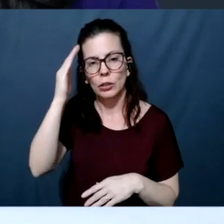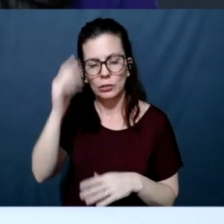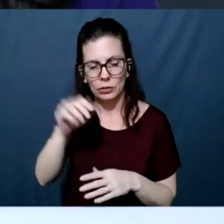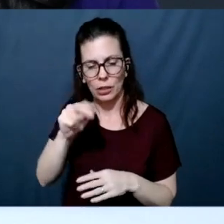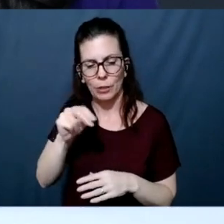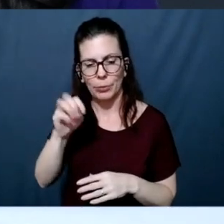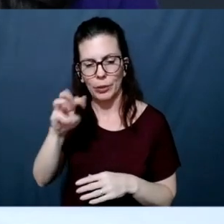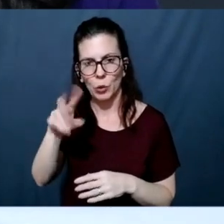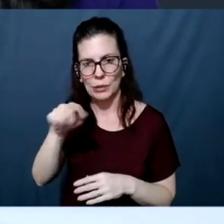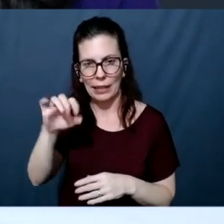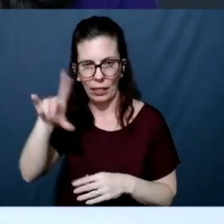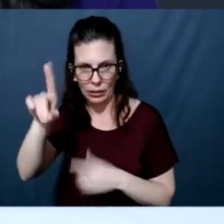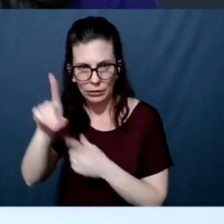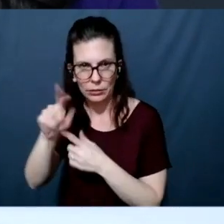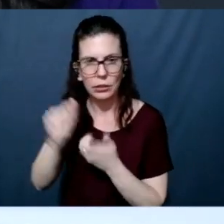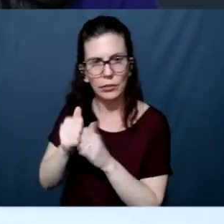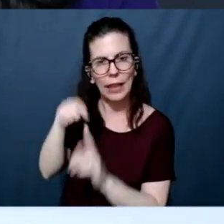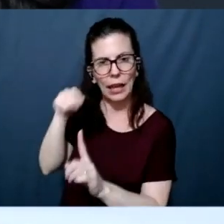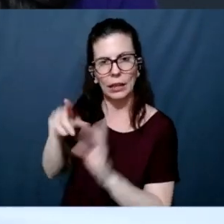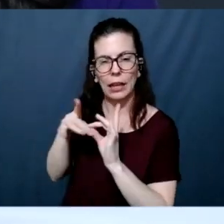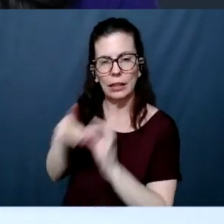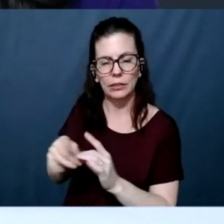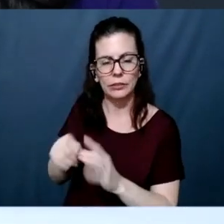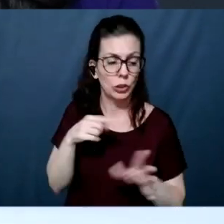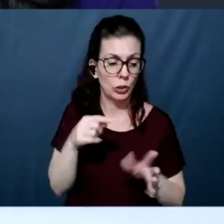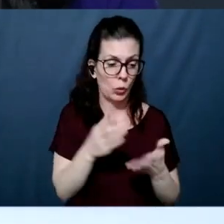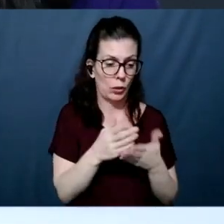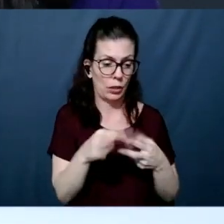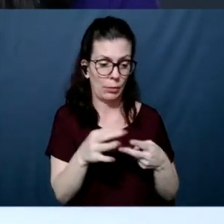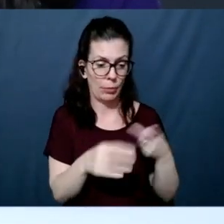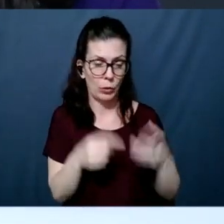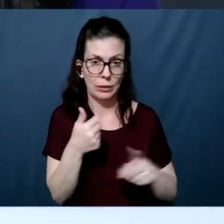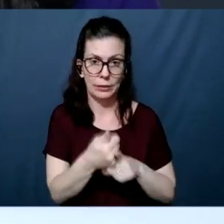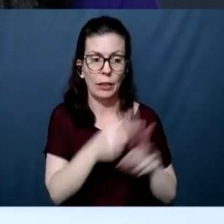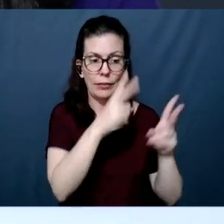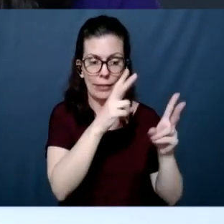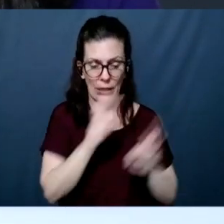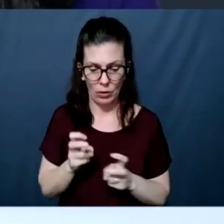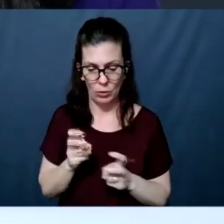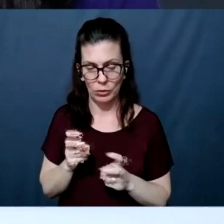So the component itself, you download it. We use a thing called the Greengrass development kit,